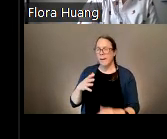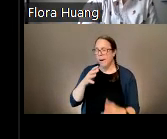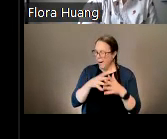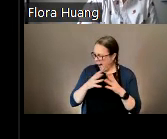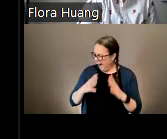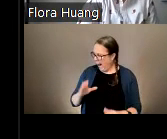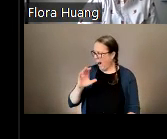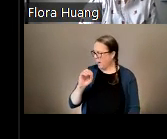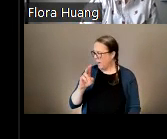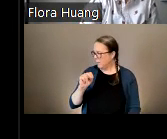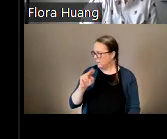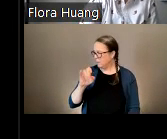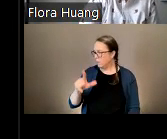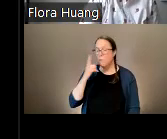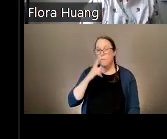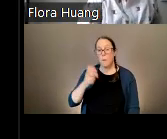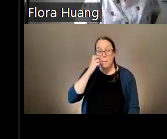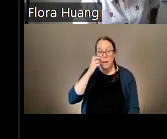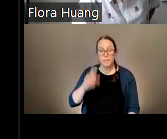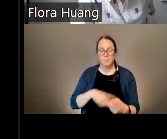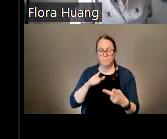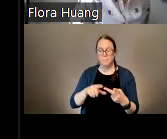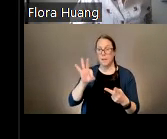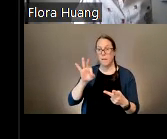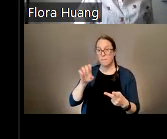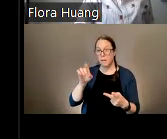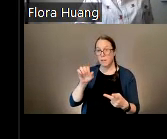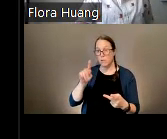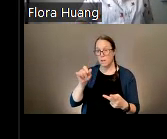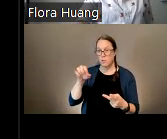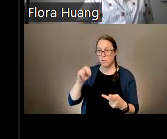A lot of those consumer groups have active Listservs,